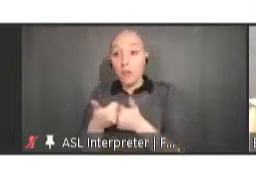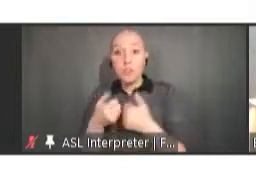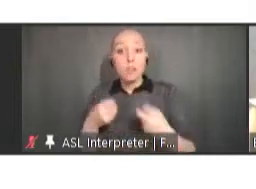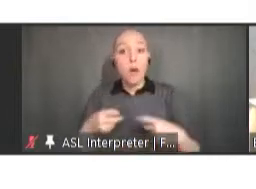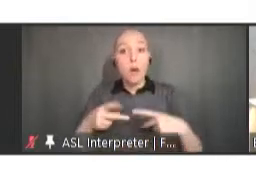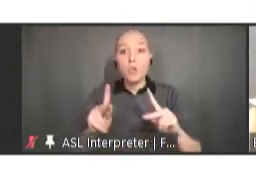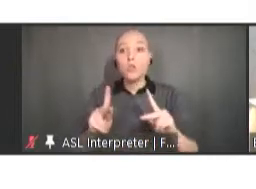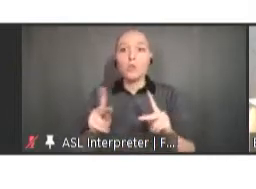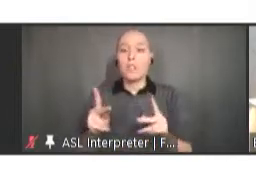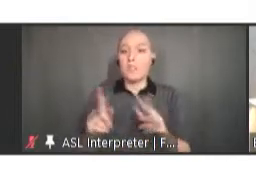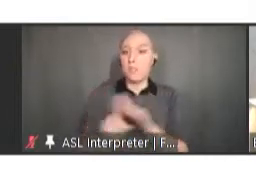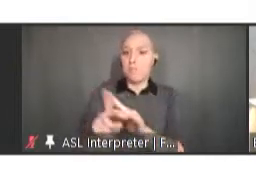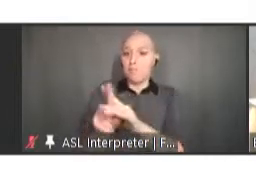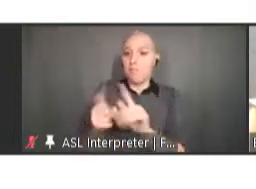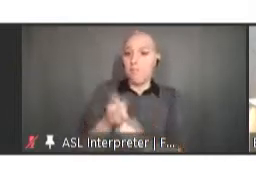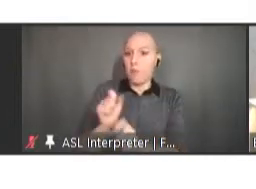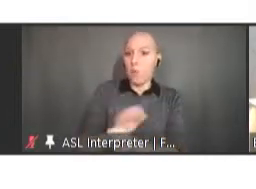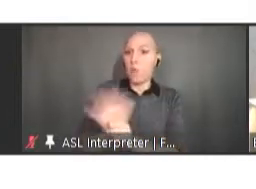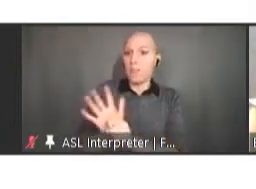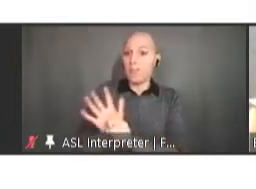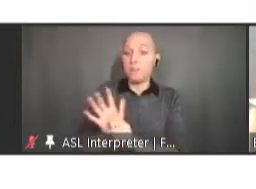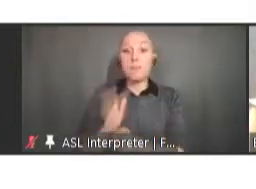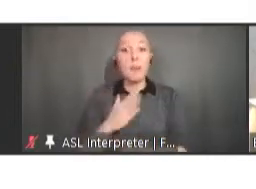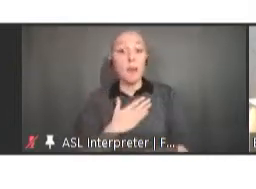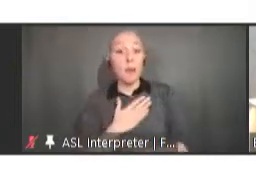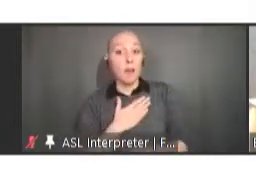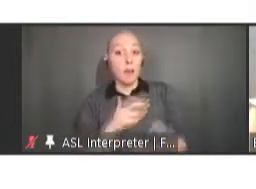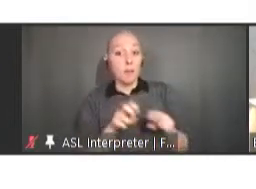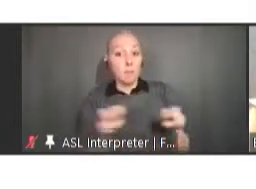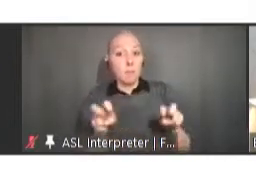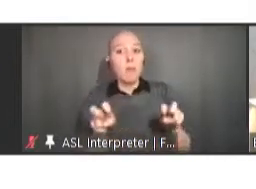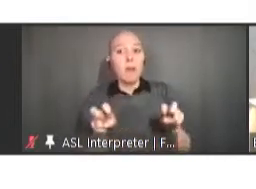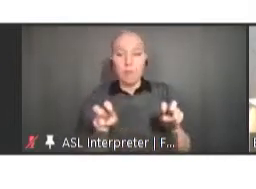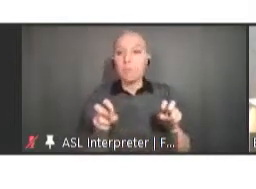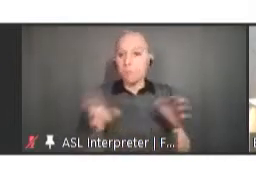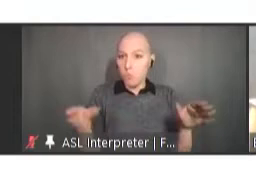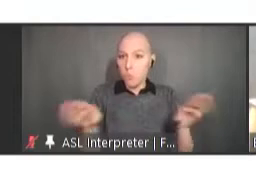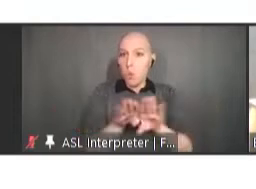And I closed the panel with my comments on the themes of innovation, vaccine equity,